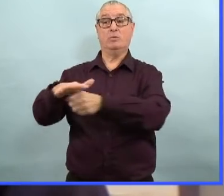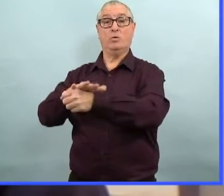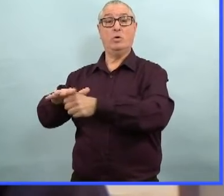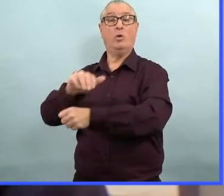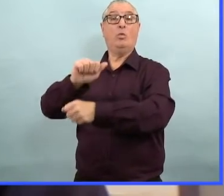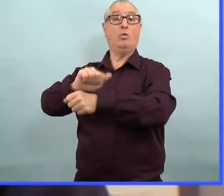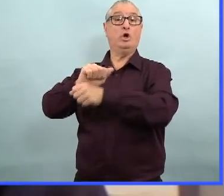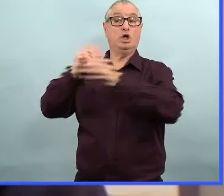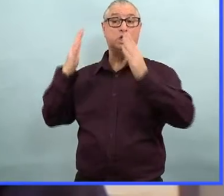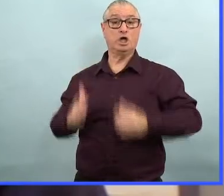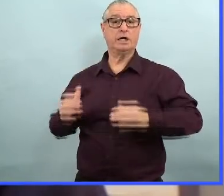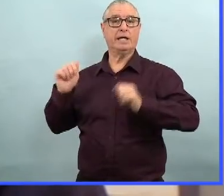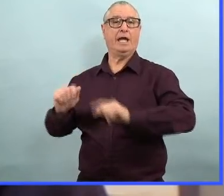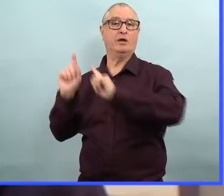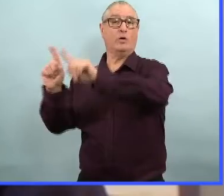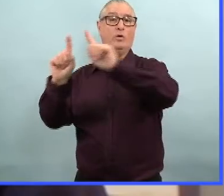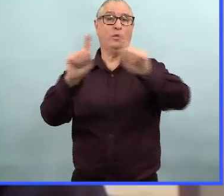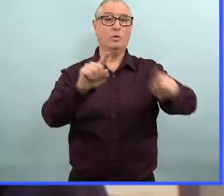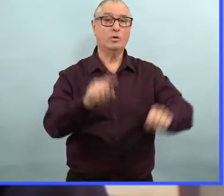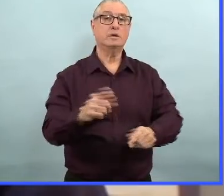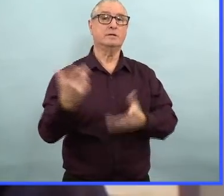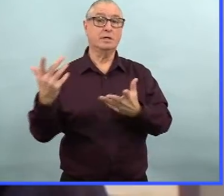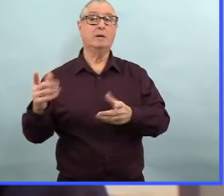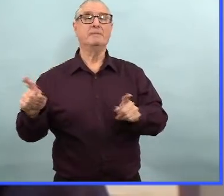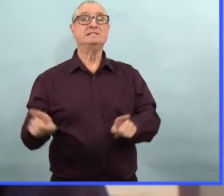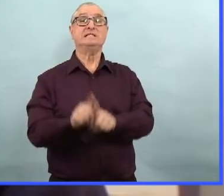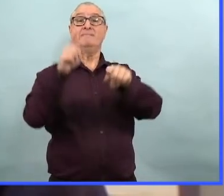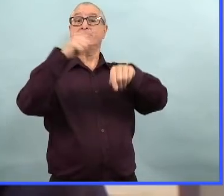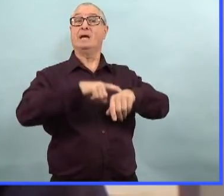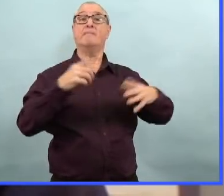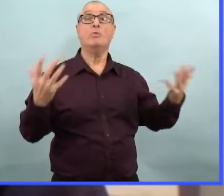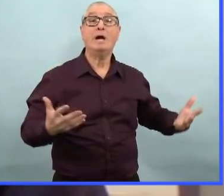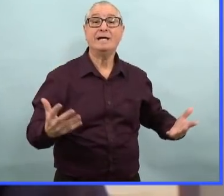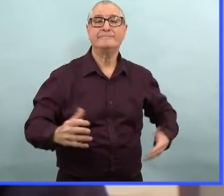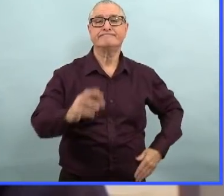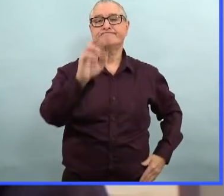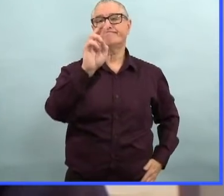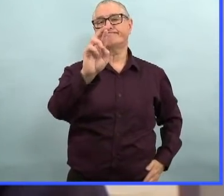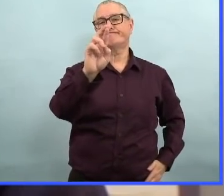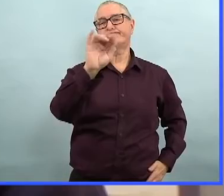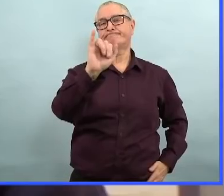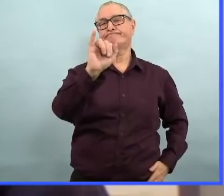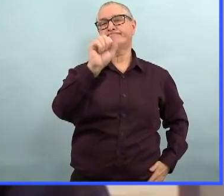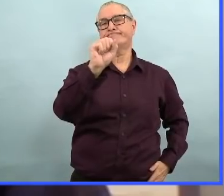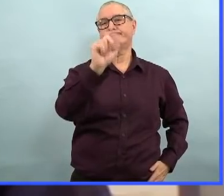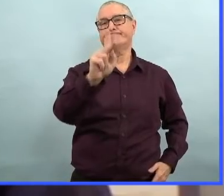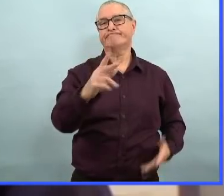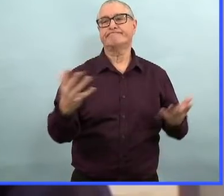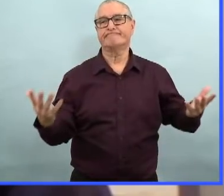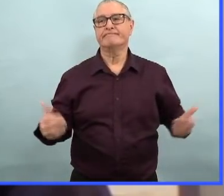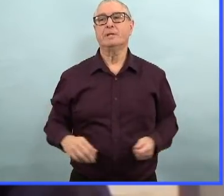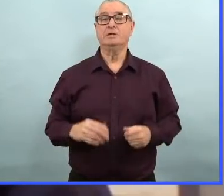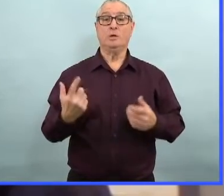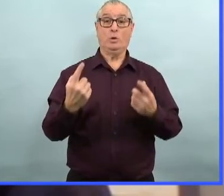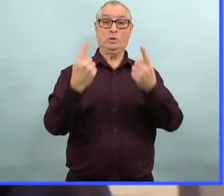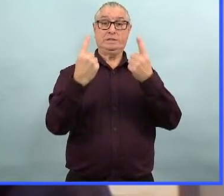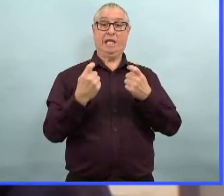we have still some uh people uh who will still be infectious after that period so that's again that's those are the type of things